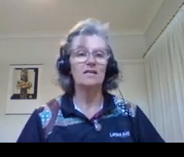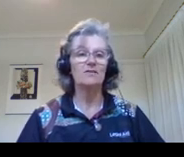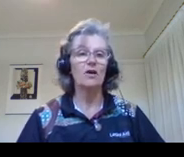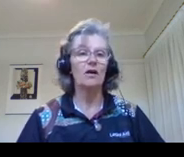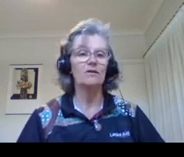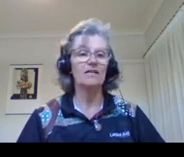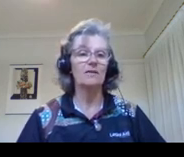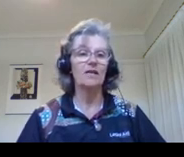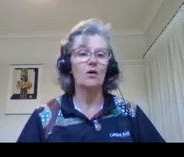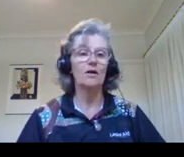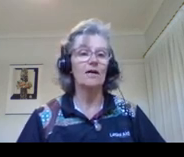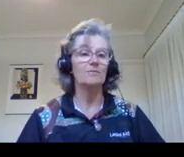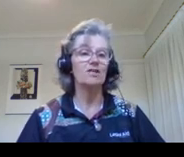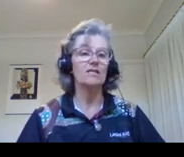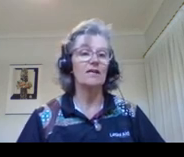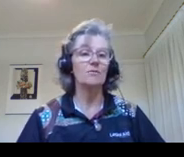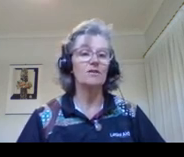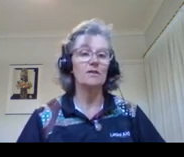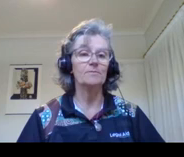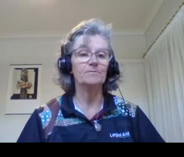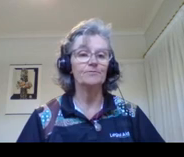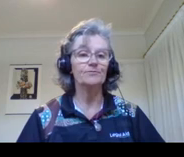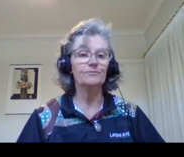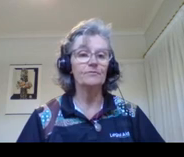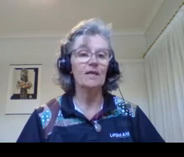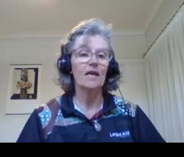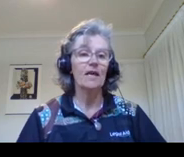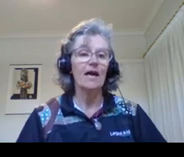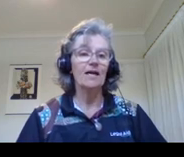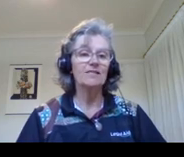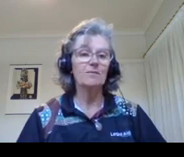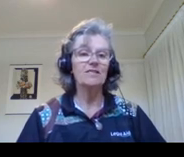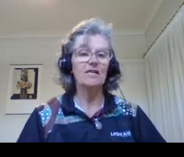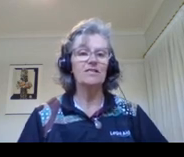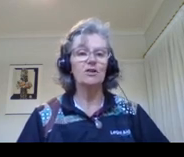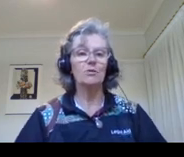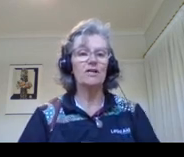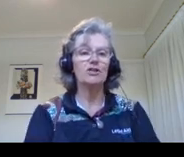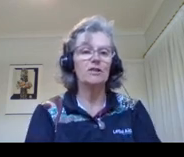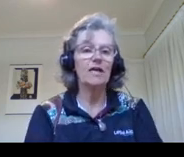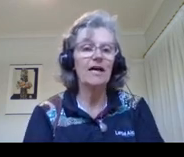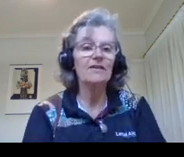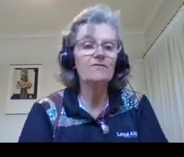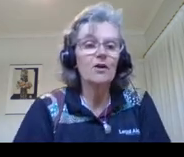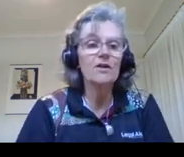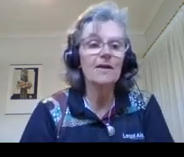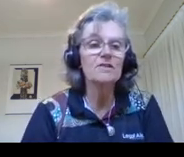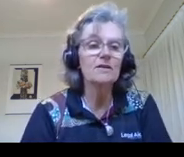kind of keeping up to date with them someone’s asked a question are there phone apps that may